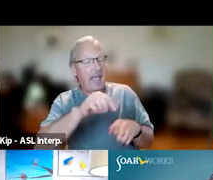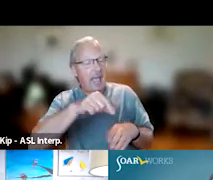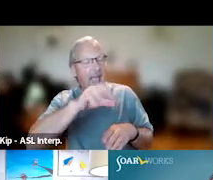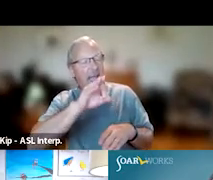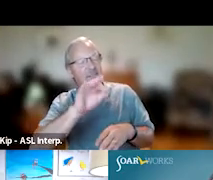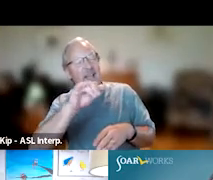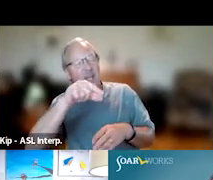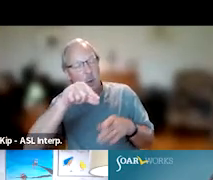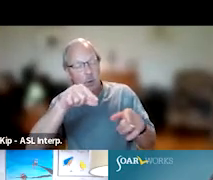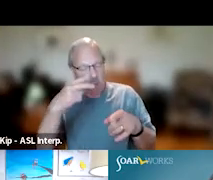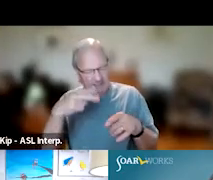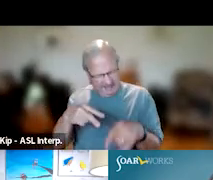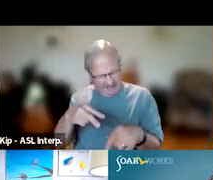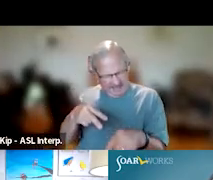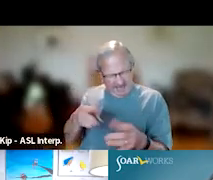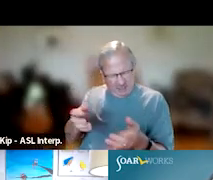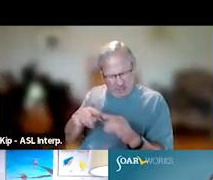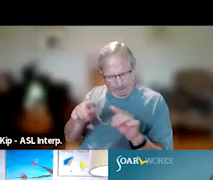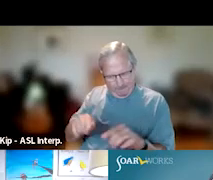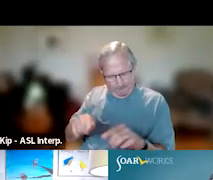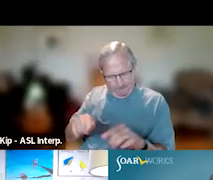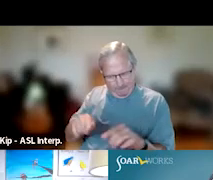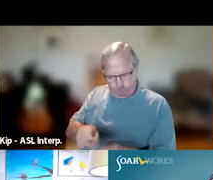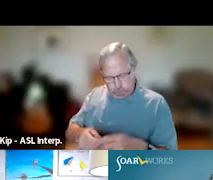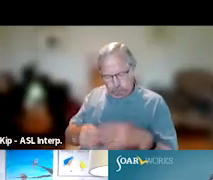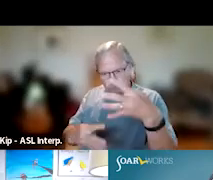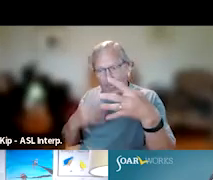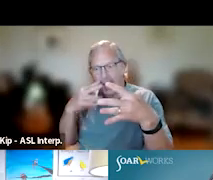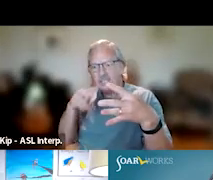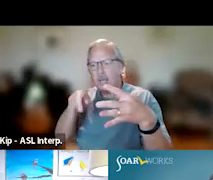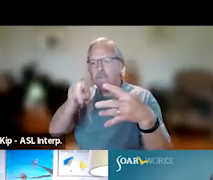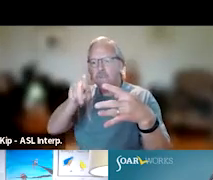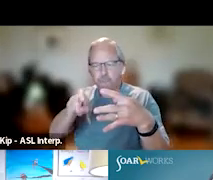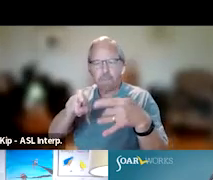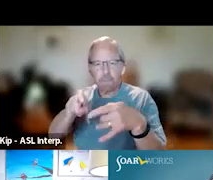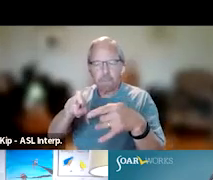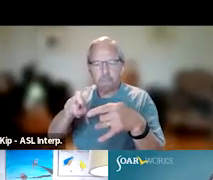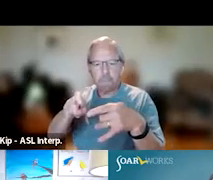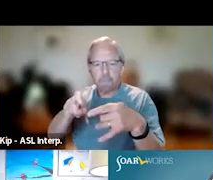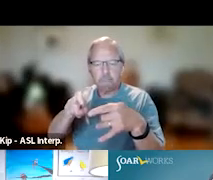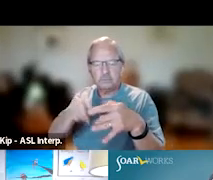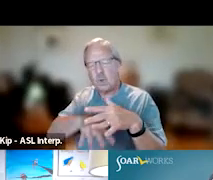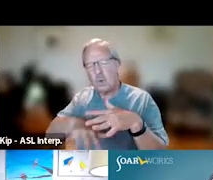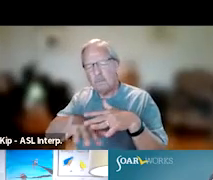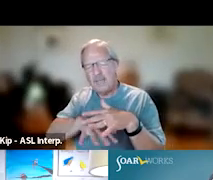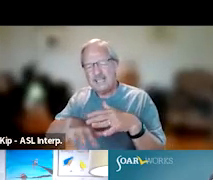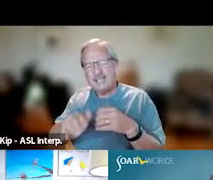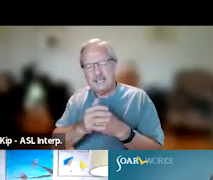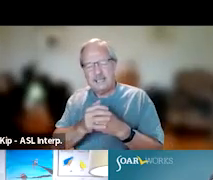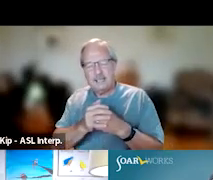You can go there and review that if you haven't seen it yet. Basically, the SOAR Works!